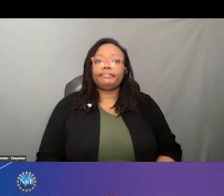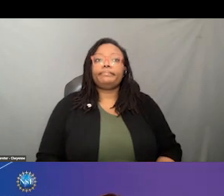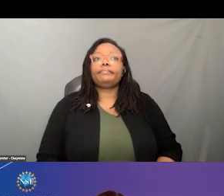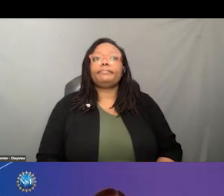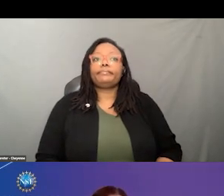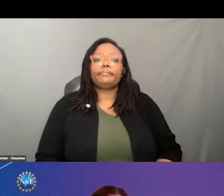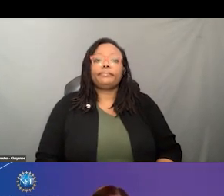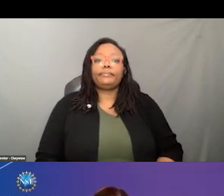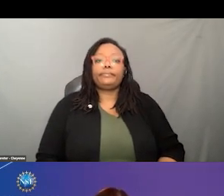Next slide, please.